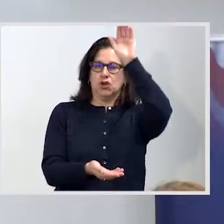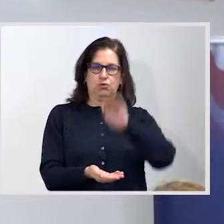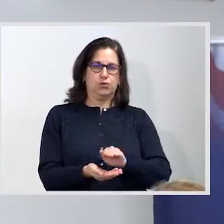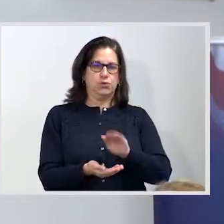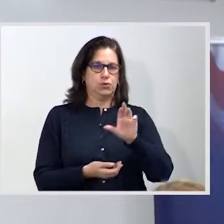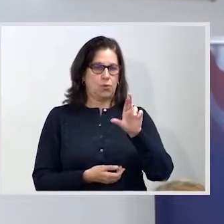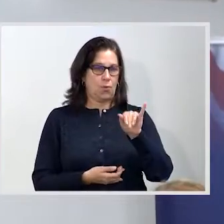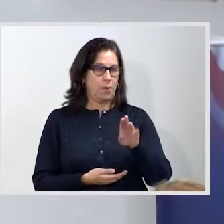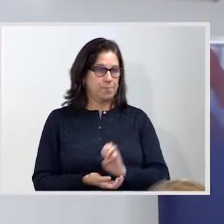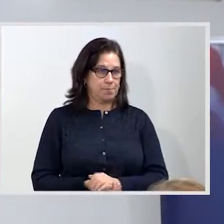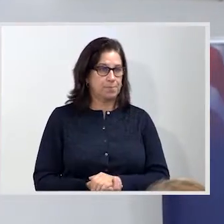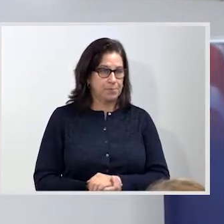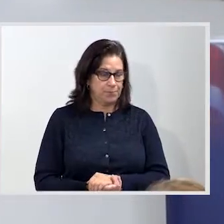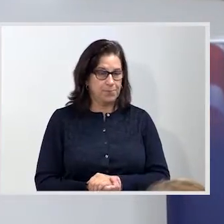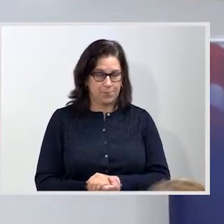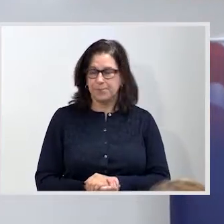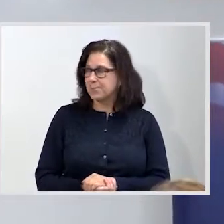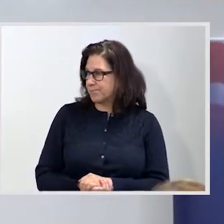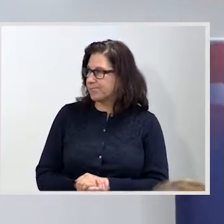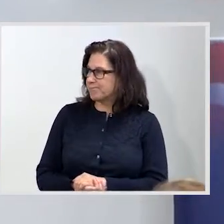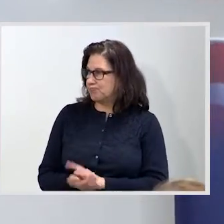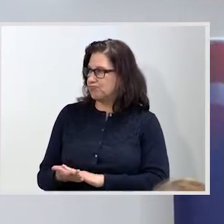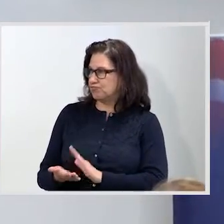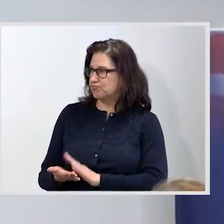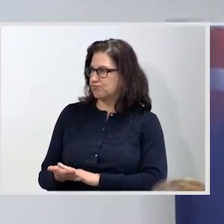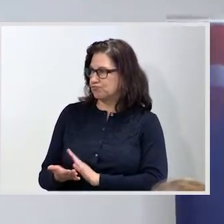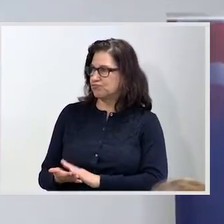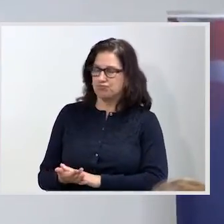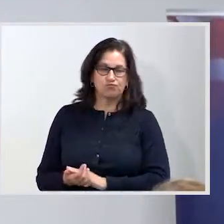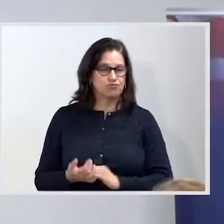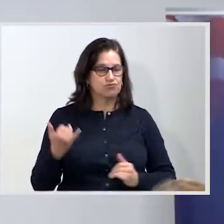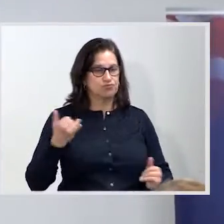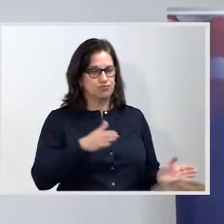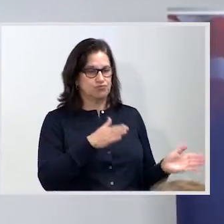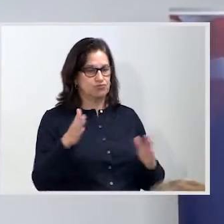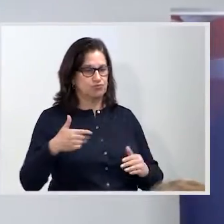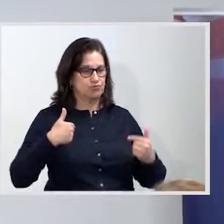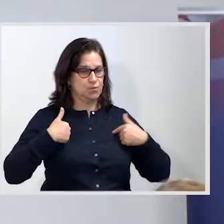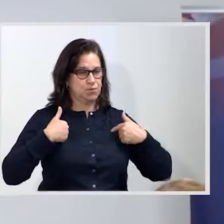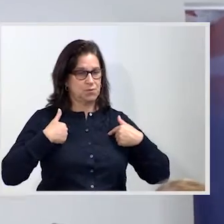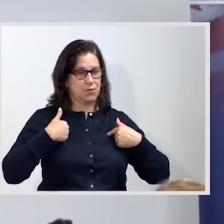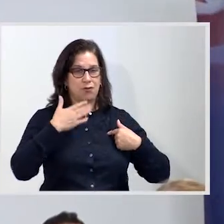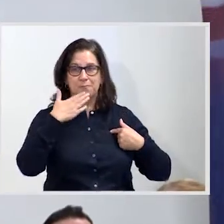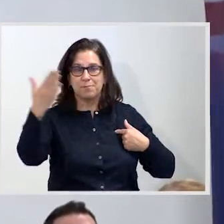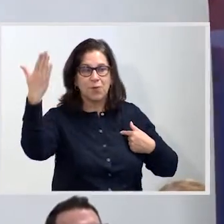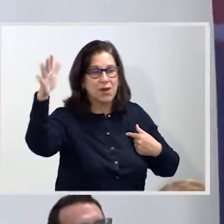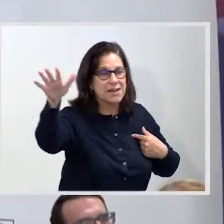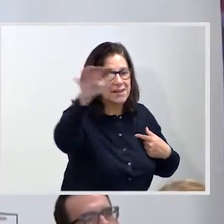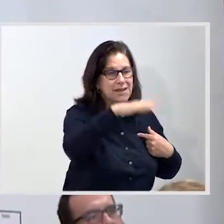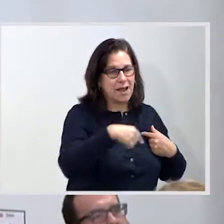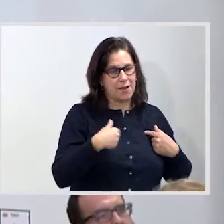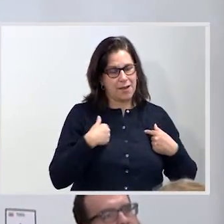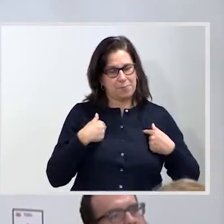GOOD MORNING. I'M POLLY DONALDSON, I'M DIRECTOR OF THE DEPARTMENT OF HOUSING AND COMMUNITY